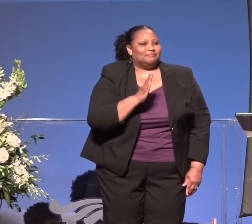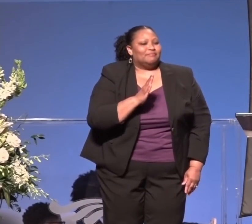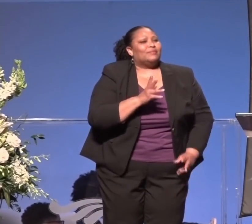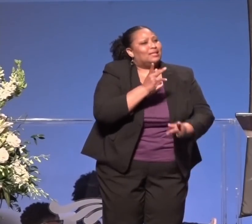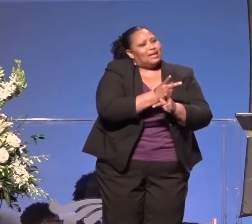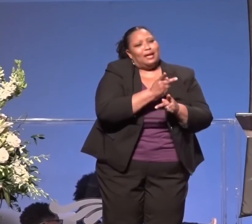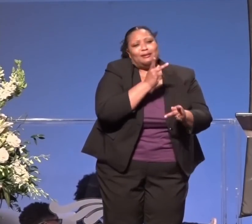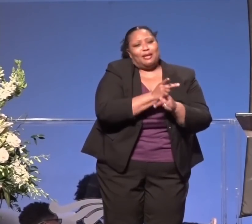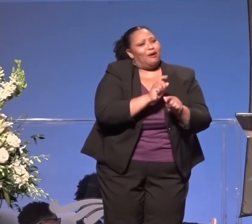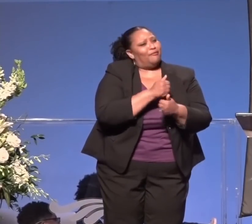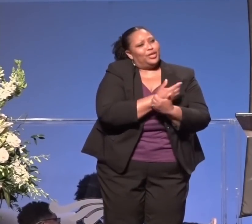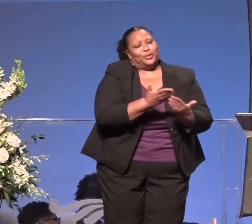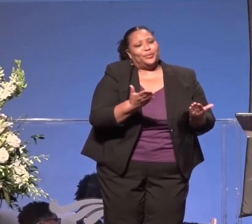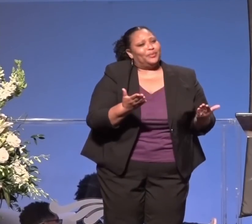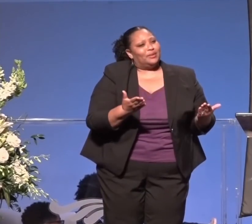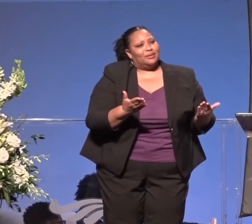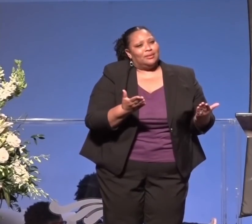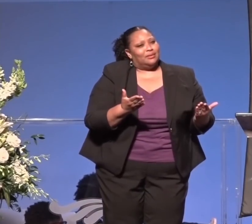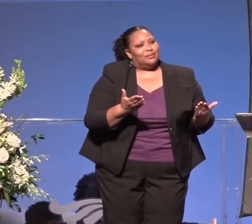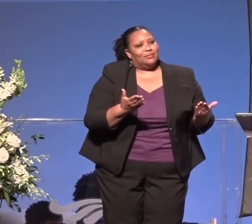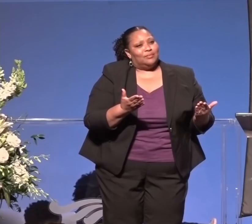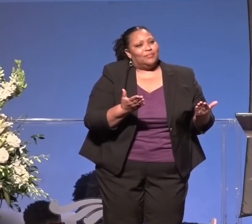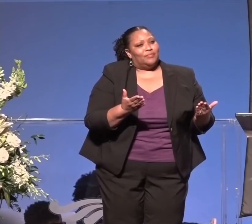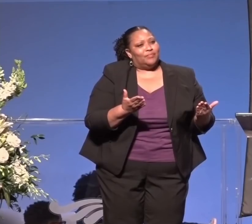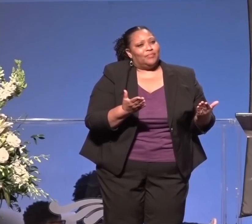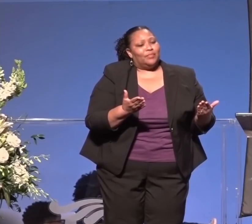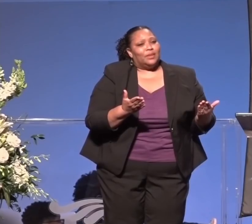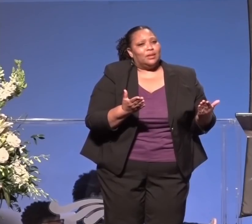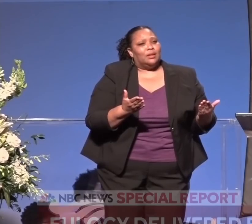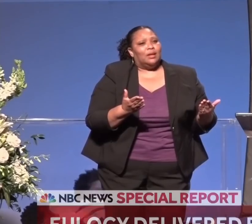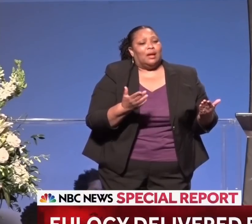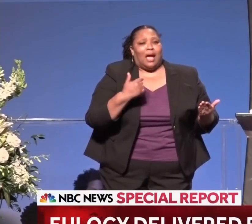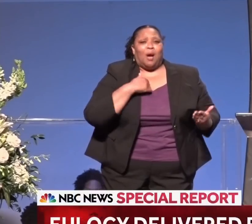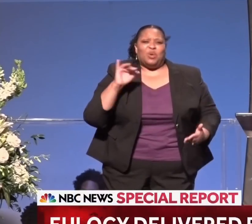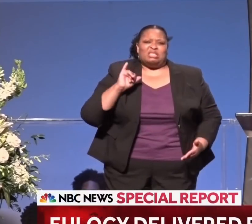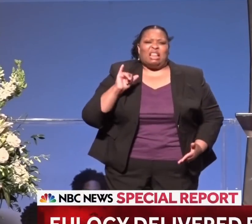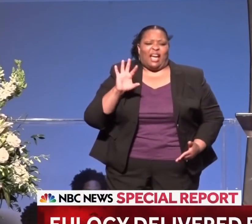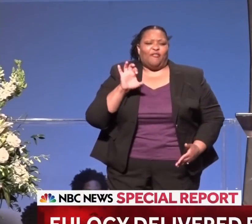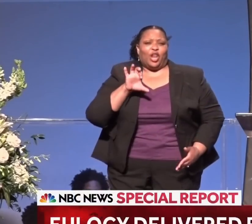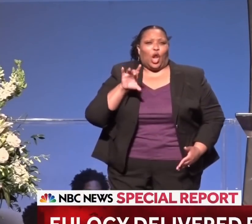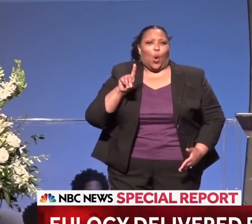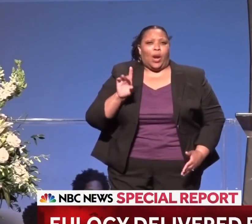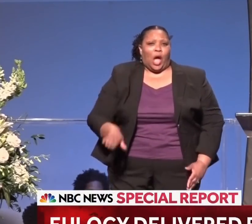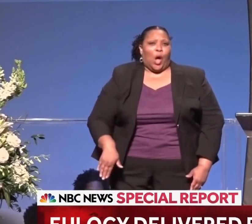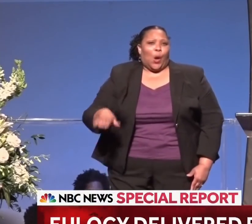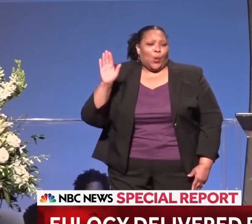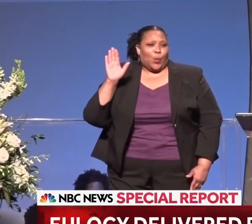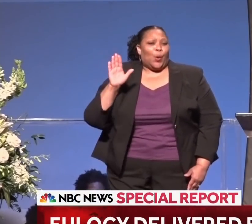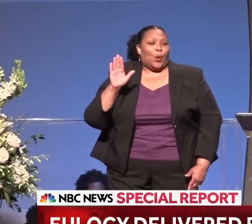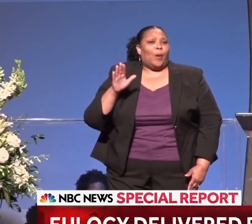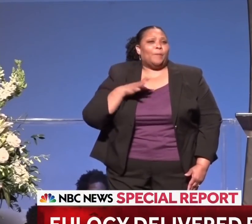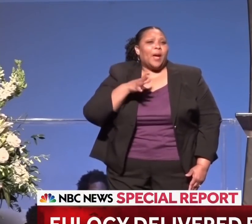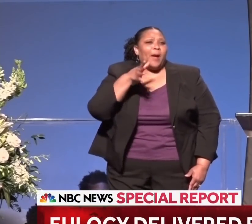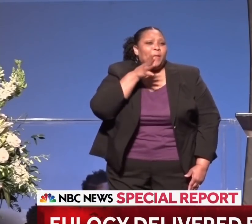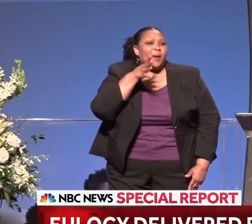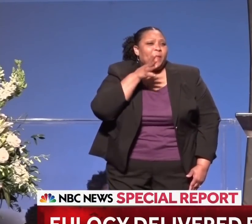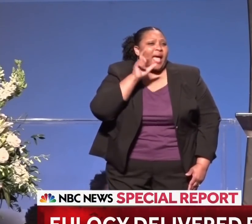BENEATH HIS WING, GOD WILL TAKE CARE OF YOU.